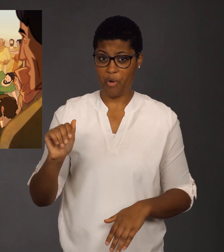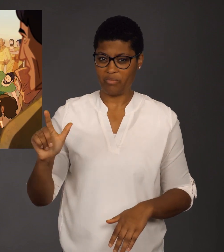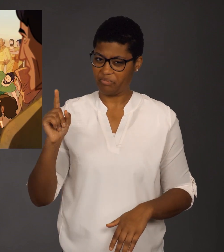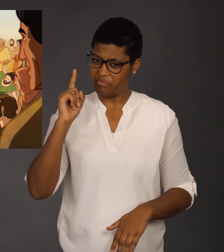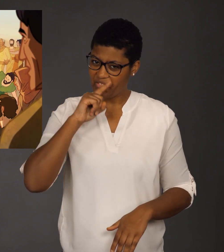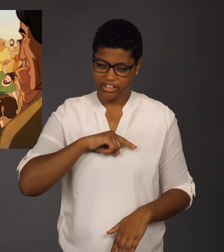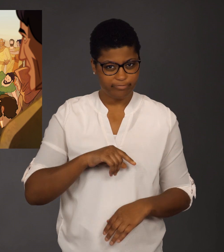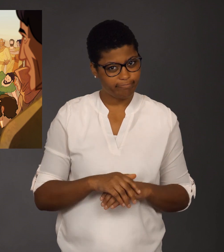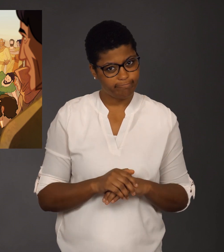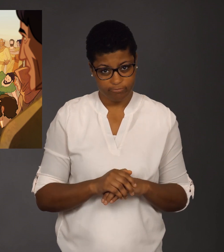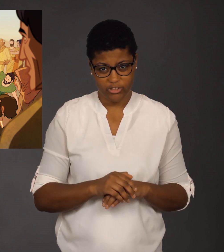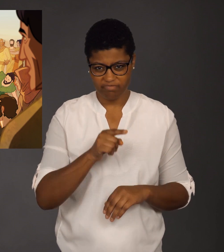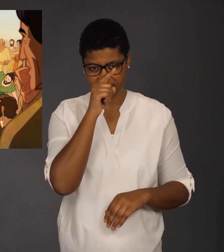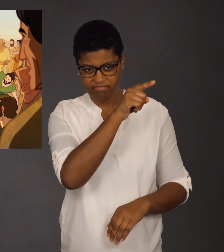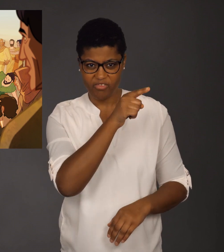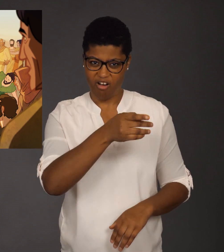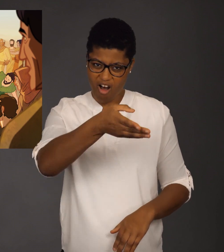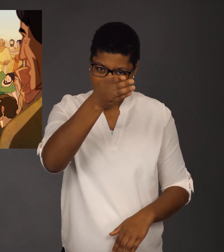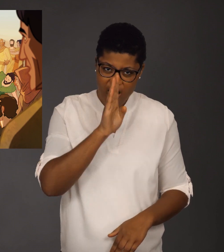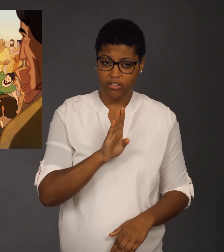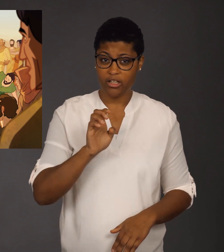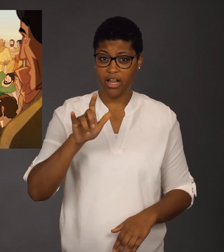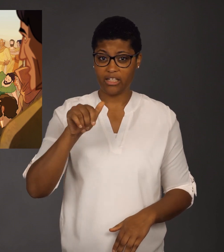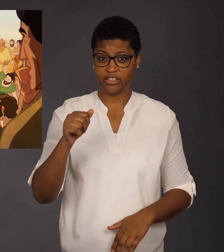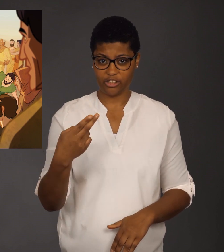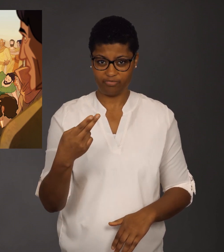The people knew that Elijah's God was the true God.